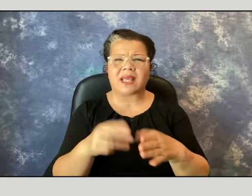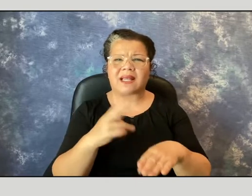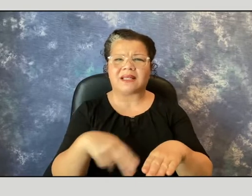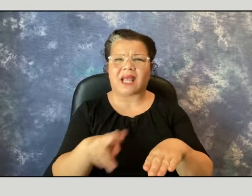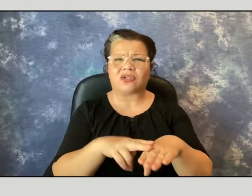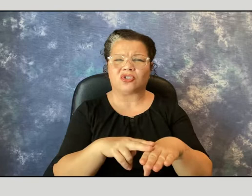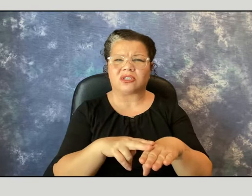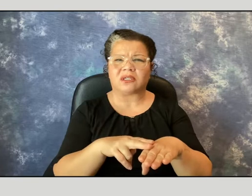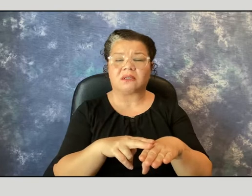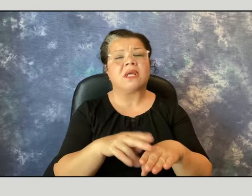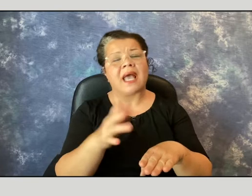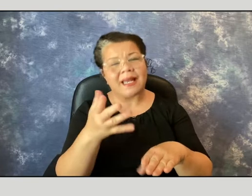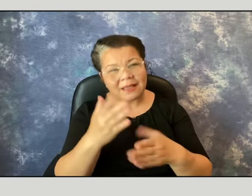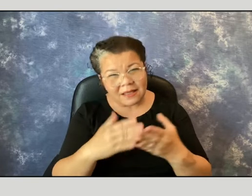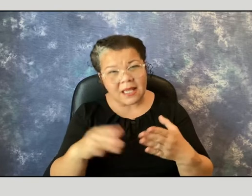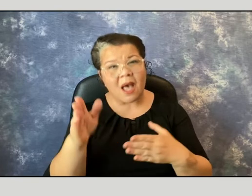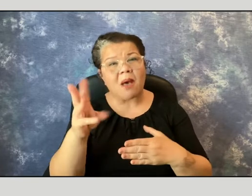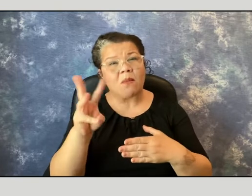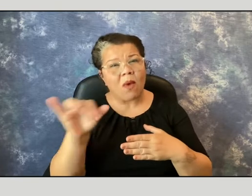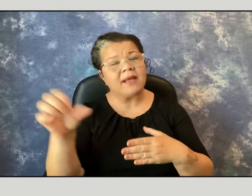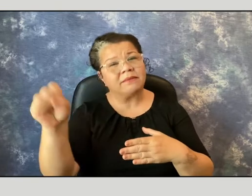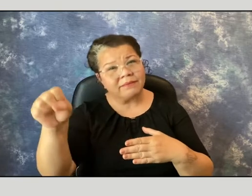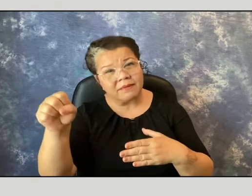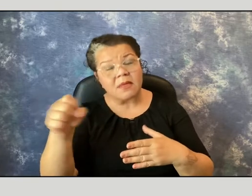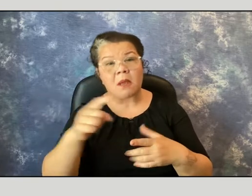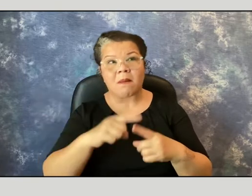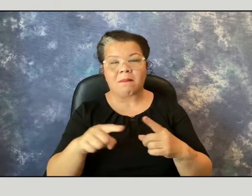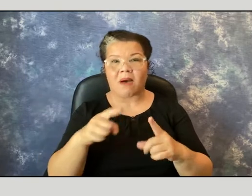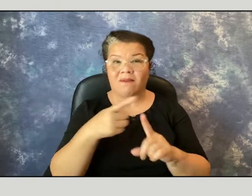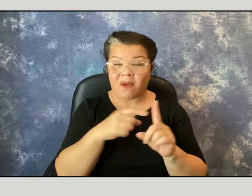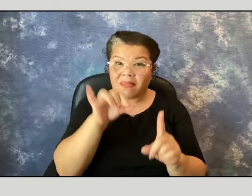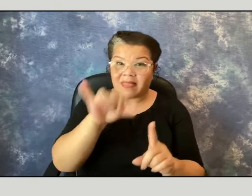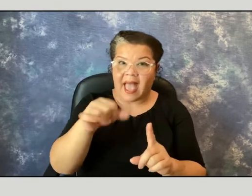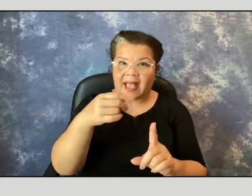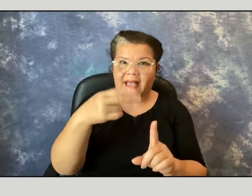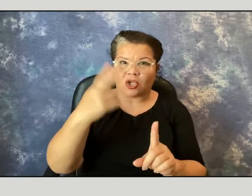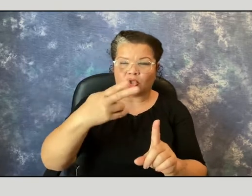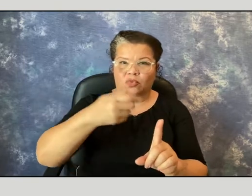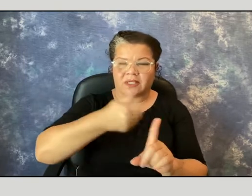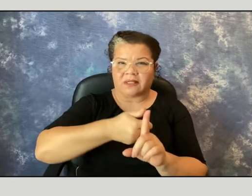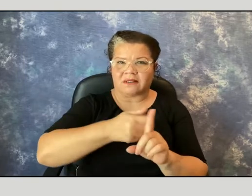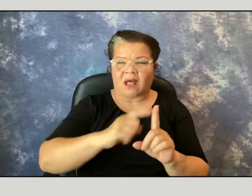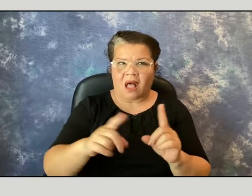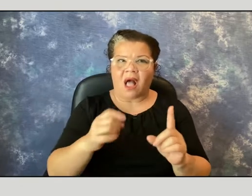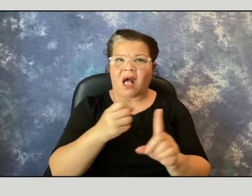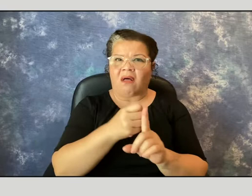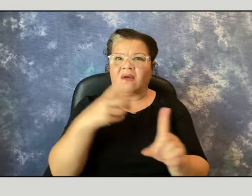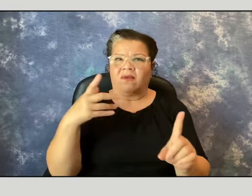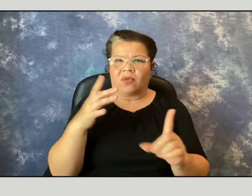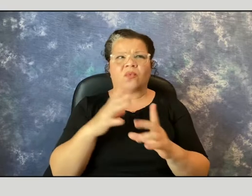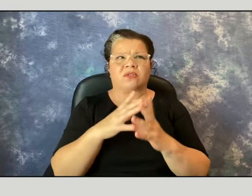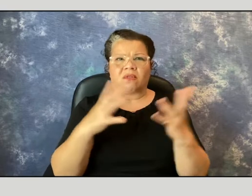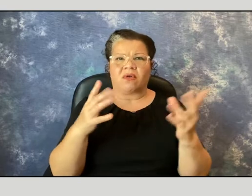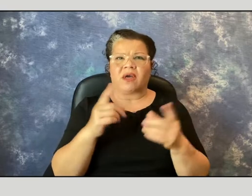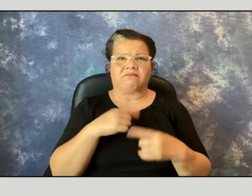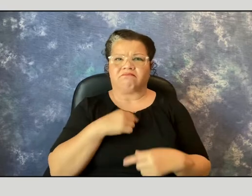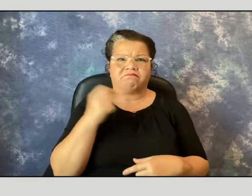but in that history, there was so much that I didn't understand about our political history, et cetera, and when I begin to study Guadeloupe,